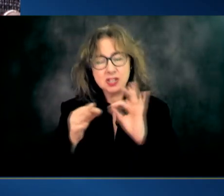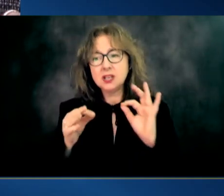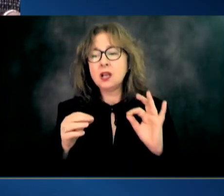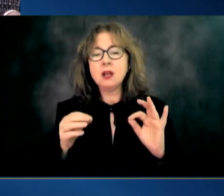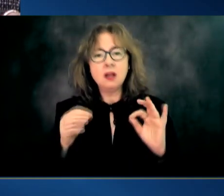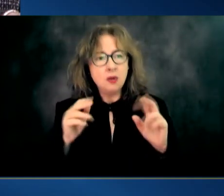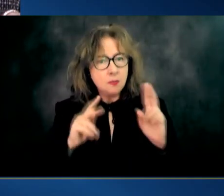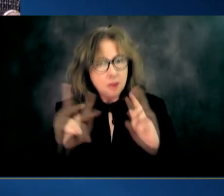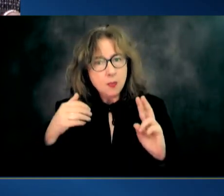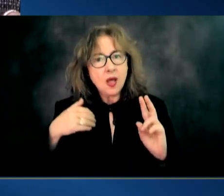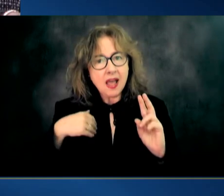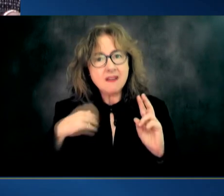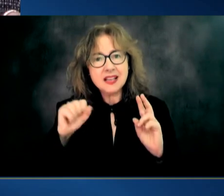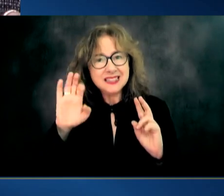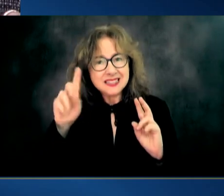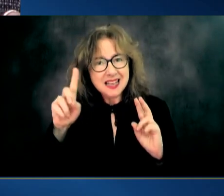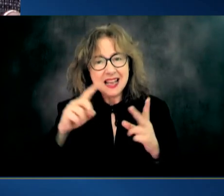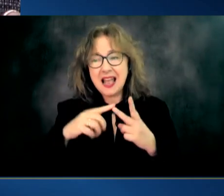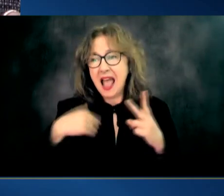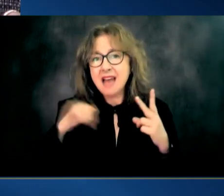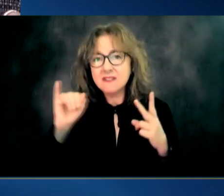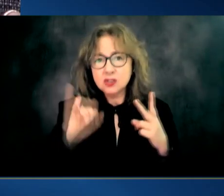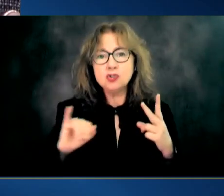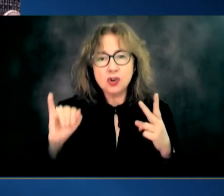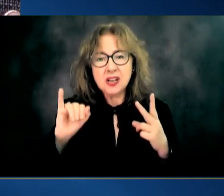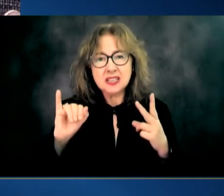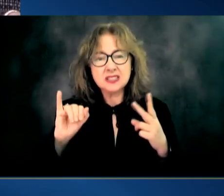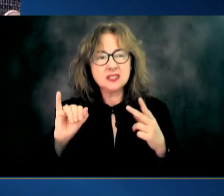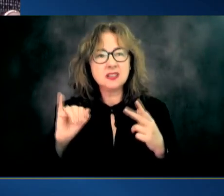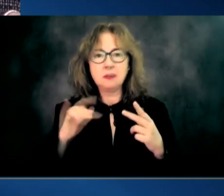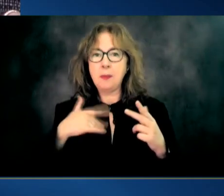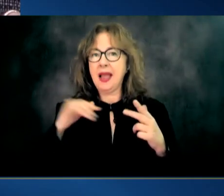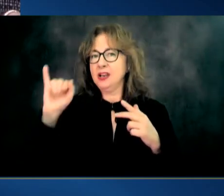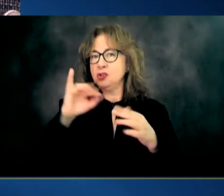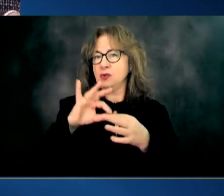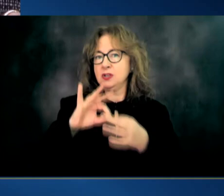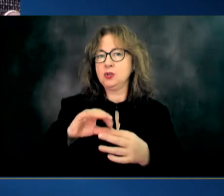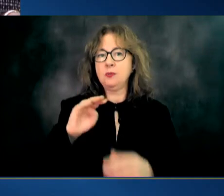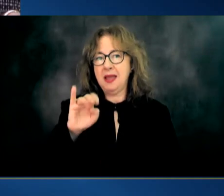coverage are insured through Medicaid, the Children's Health Insurance Program,